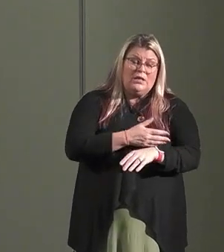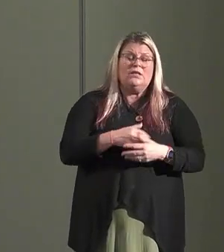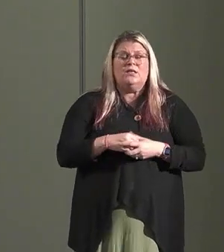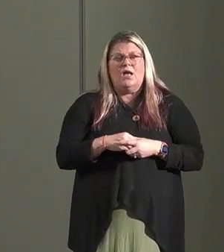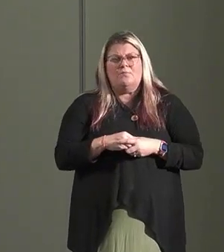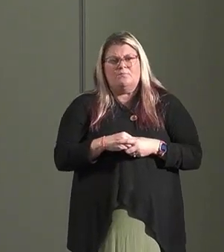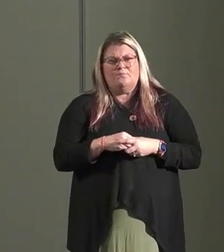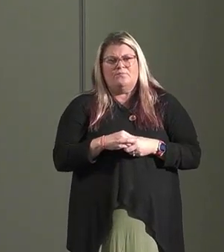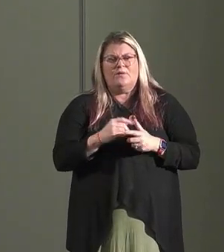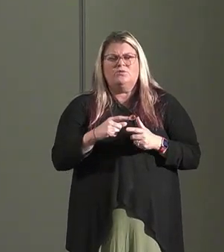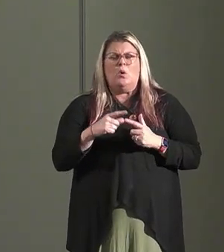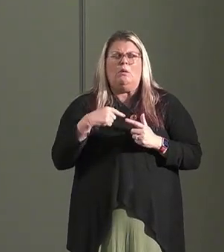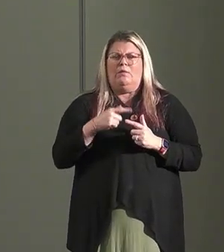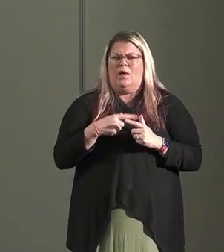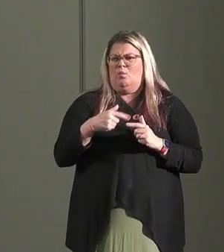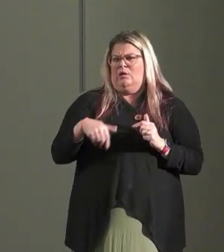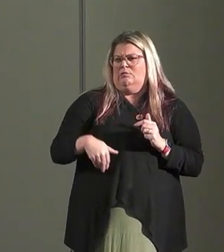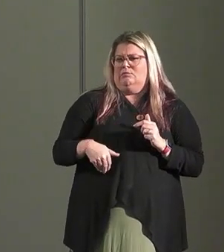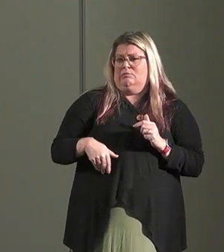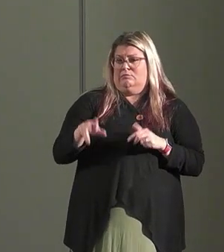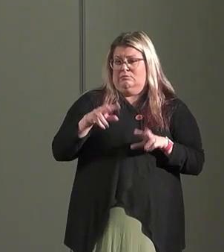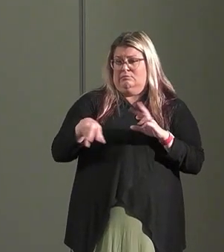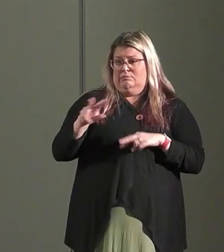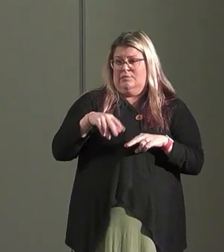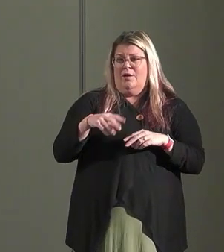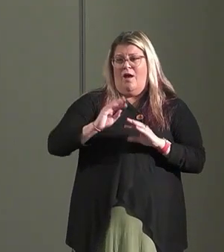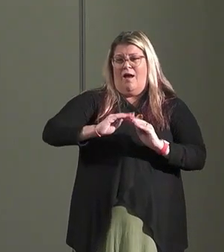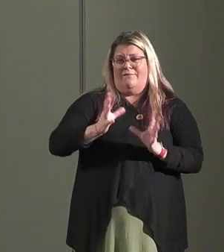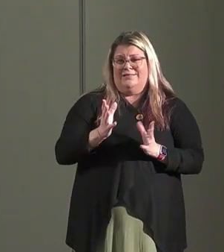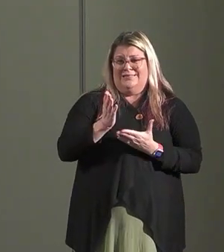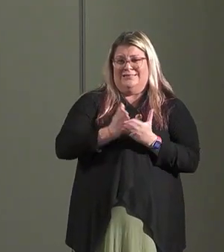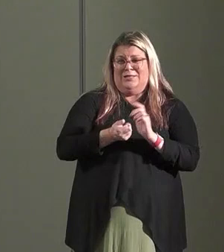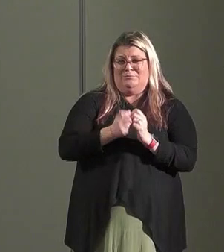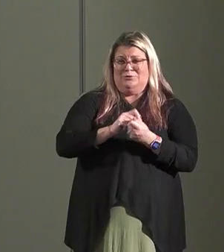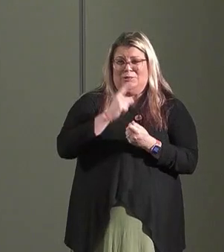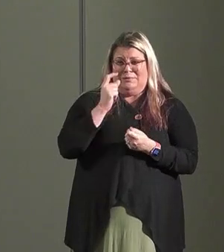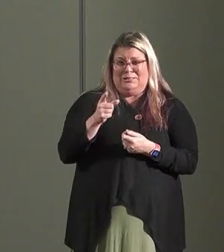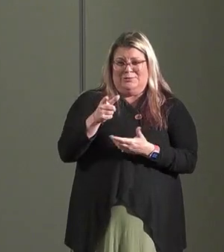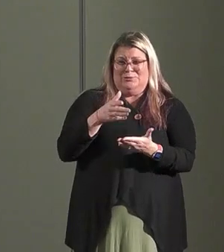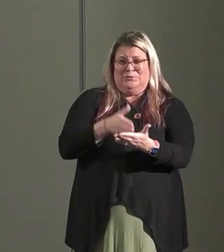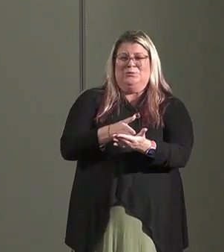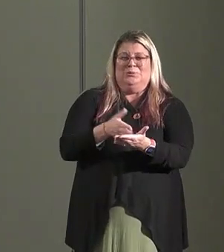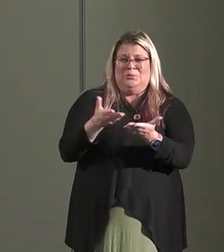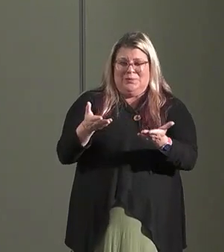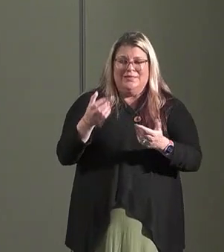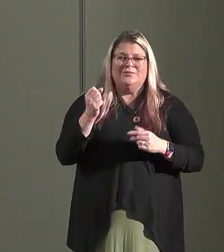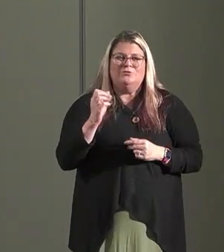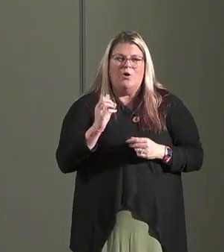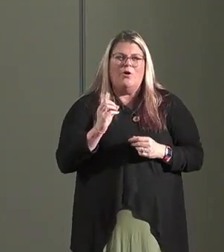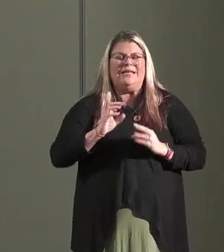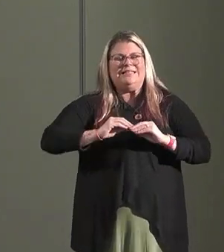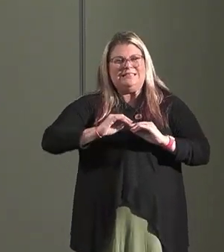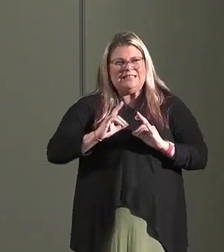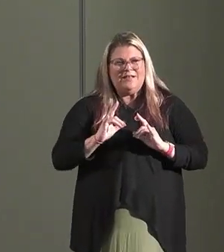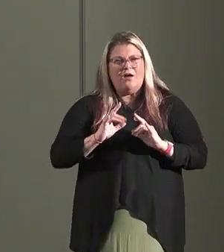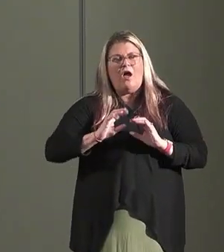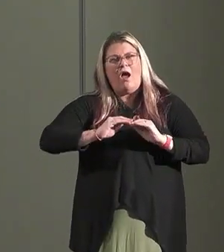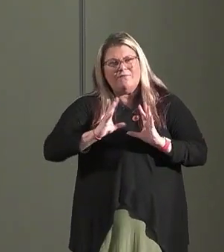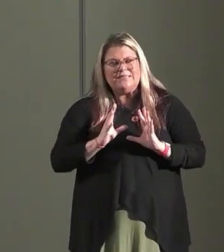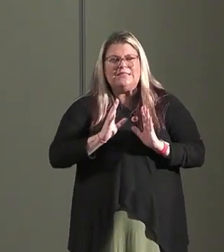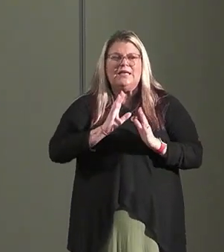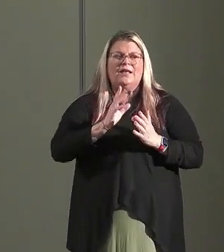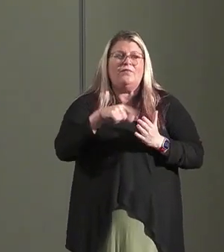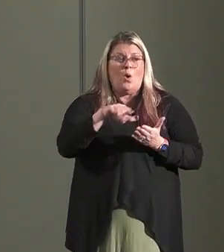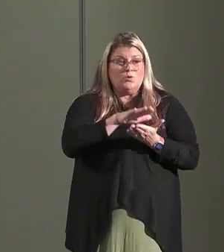surmise the motivations behind that change. It is clearer the institutions that get